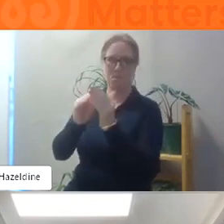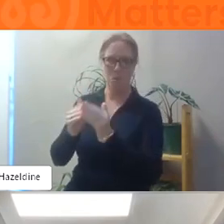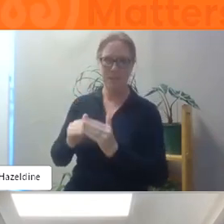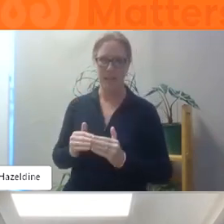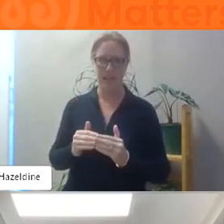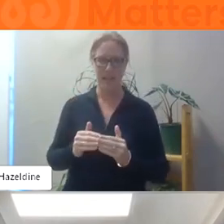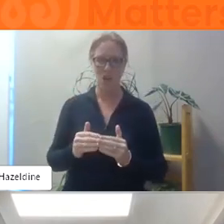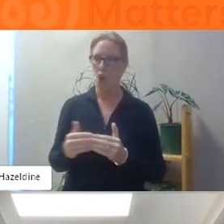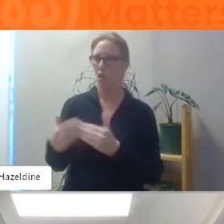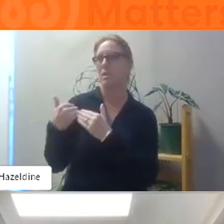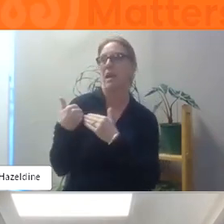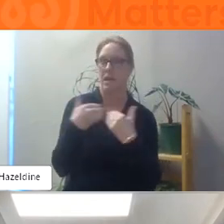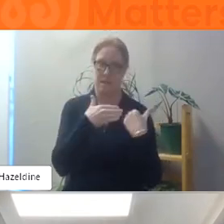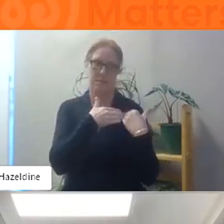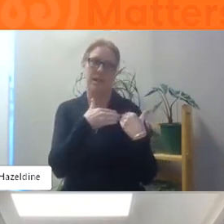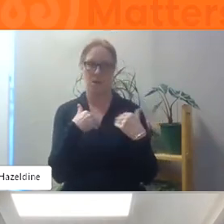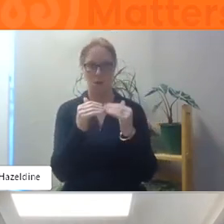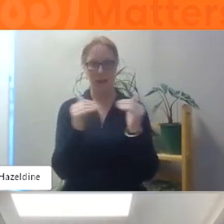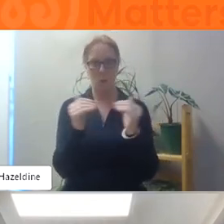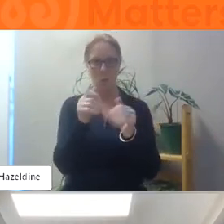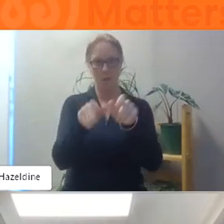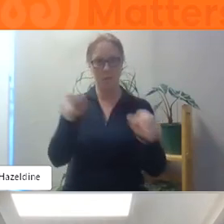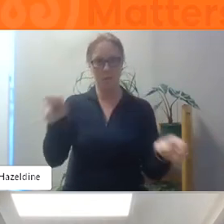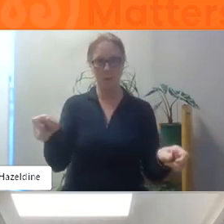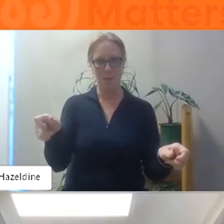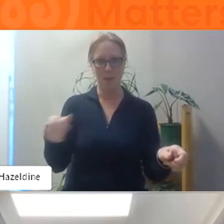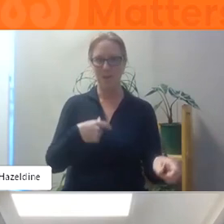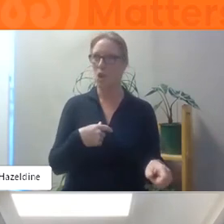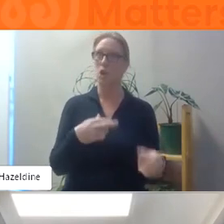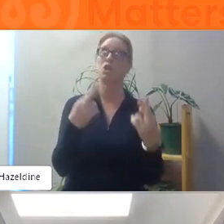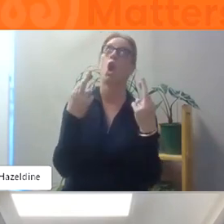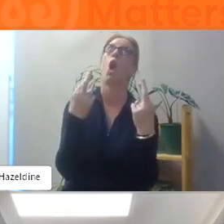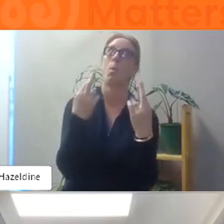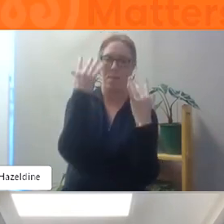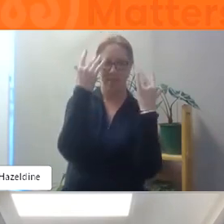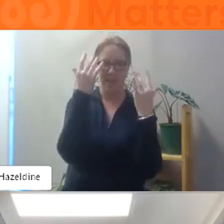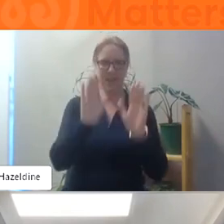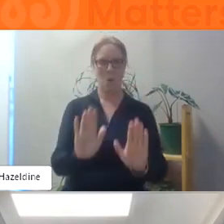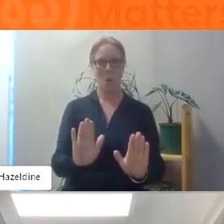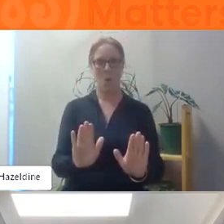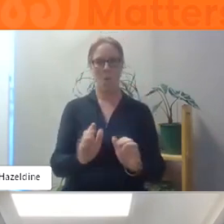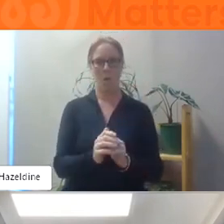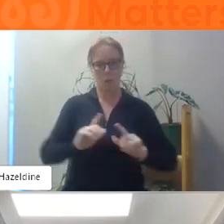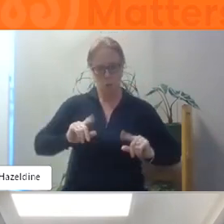of equals, isn't just wishful thinking. It's entirely doable if we're able